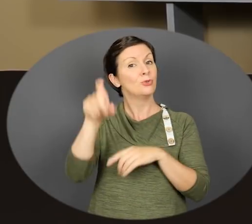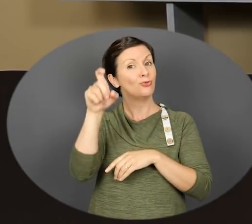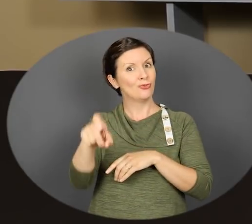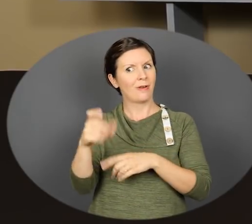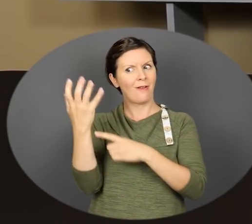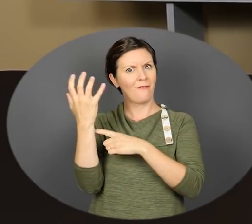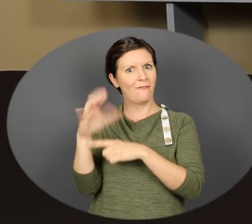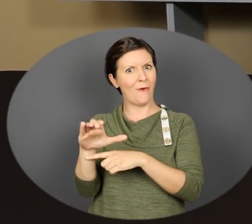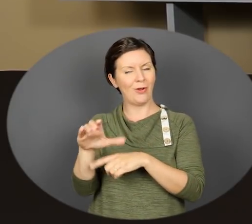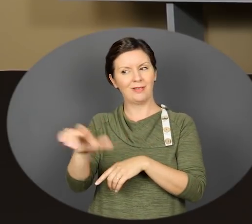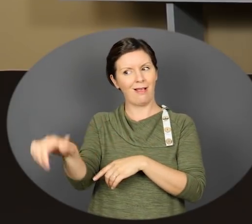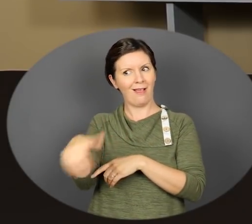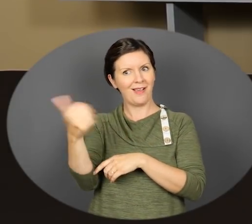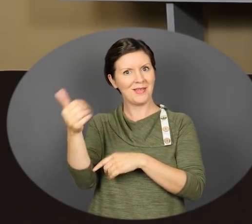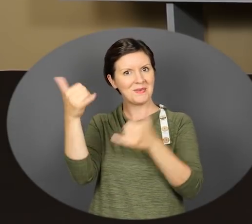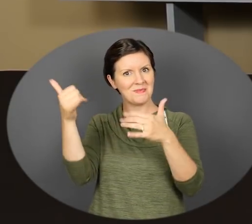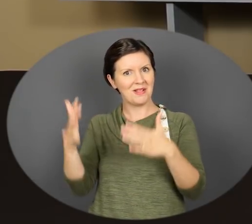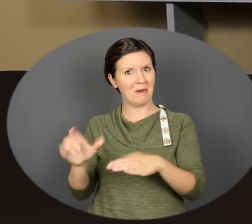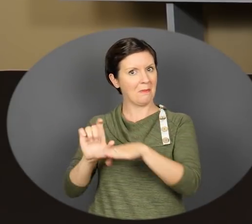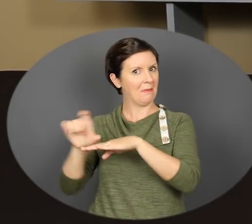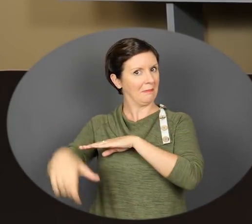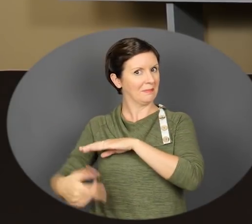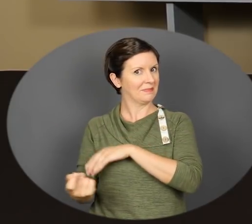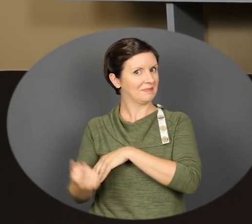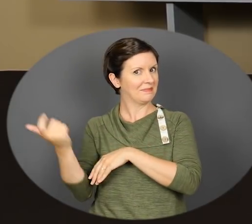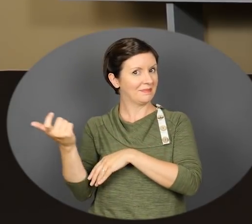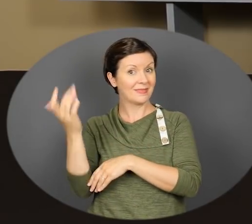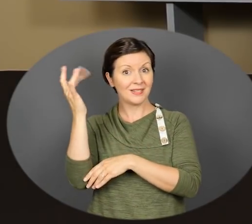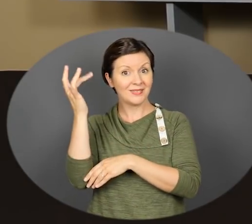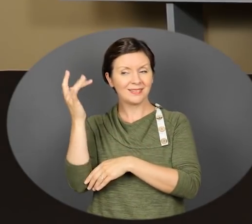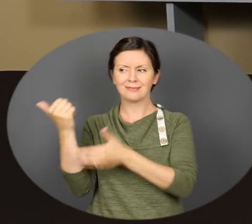them so that your opponents are removed from the game because of course that’s going